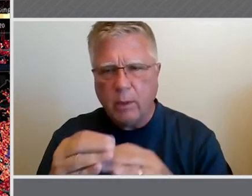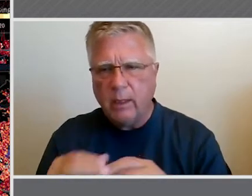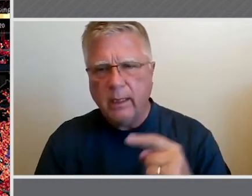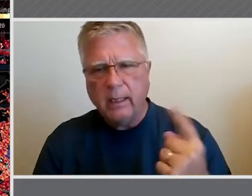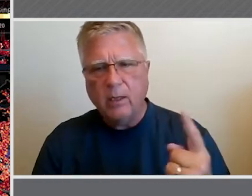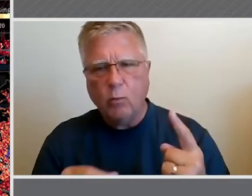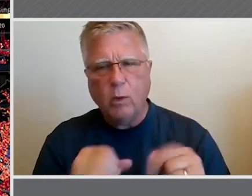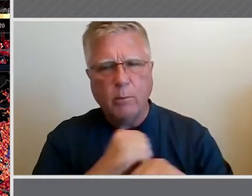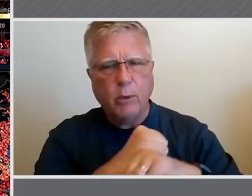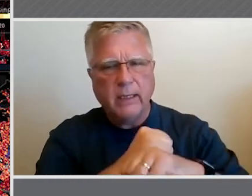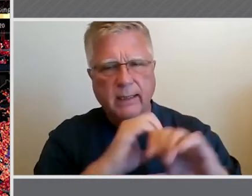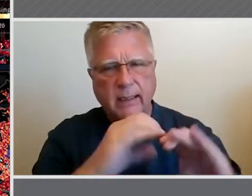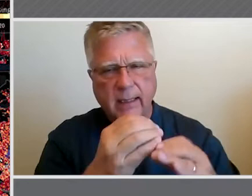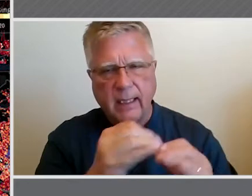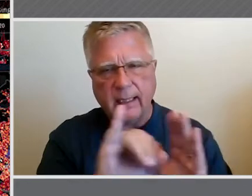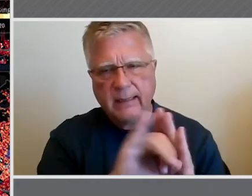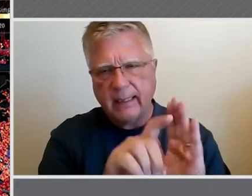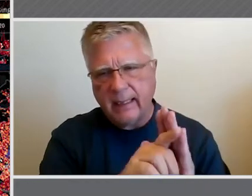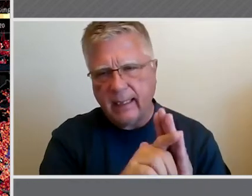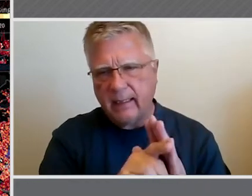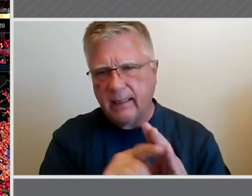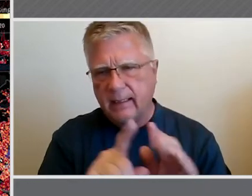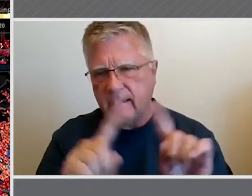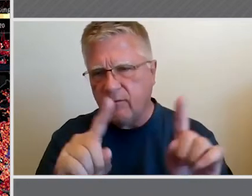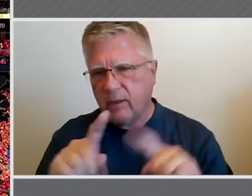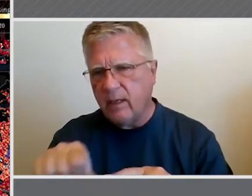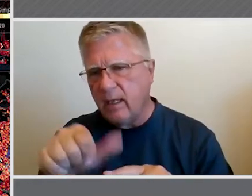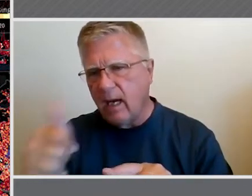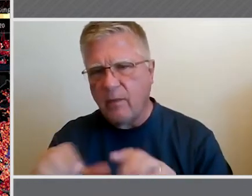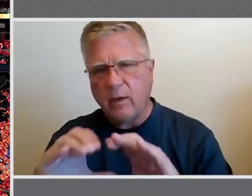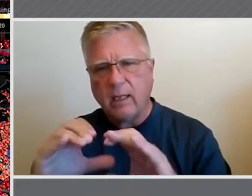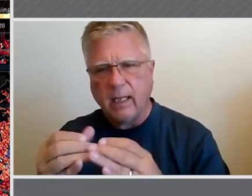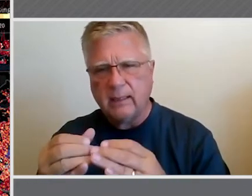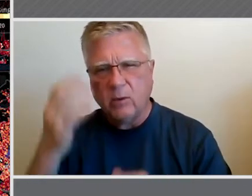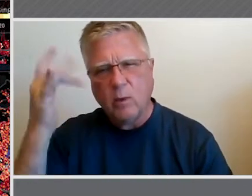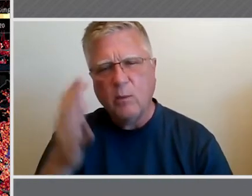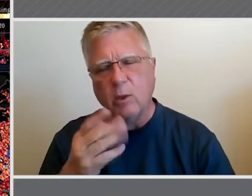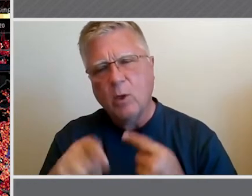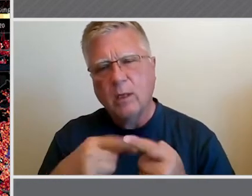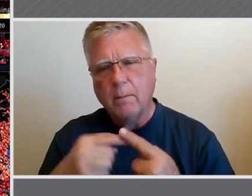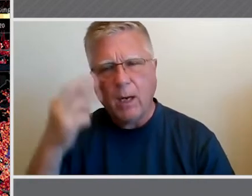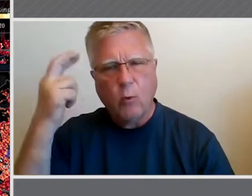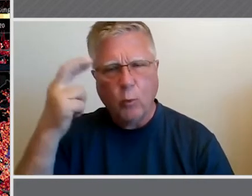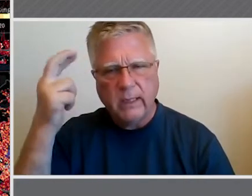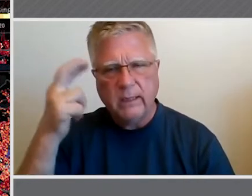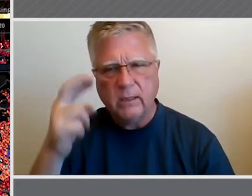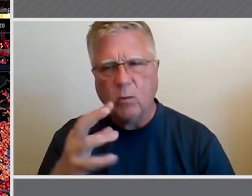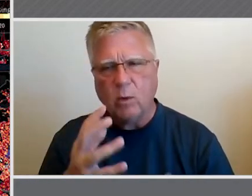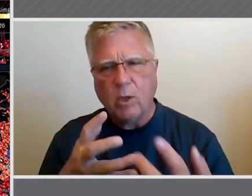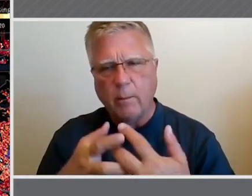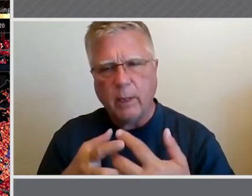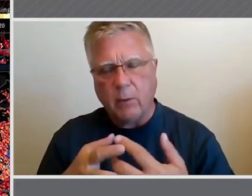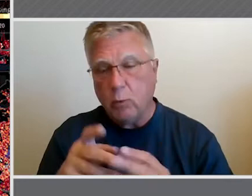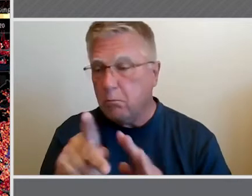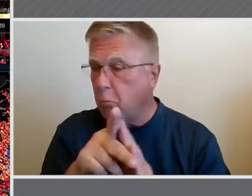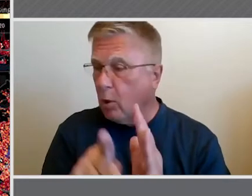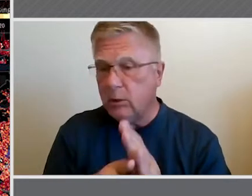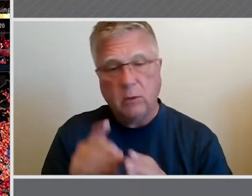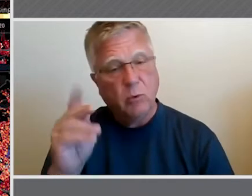That's a lot of times what we're talking about with reasonable accommodations where it is a policy that is ok for everybody else but because of somebody